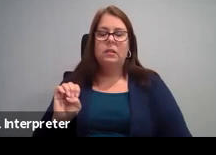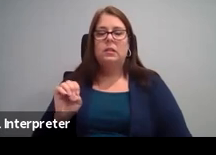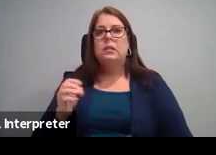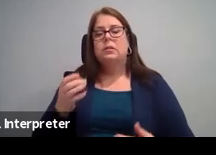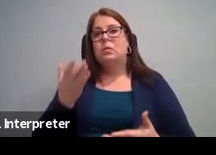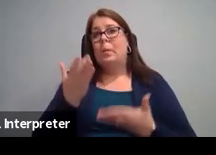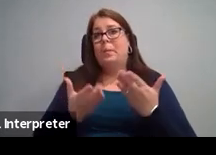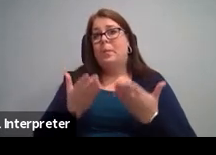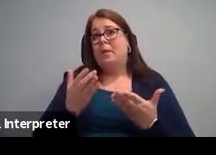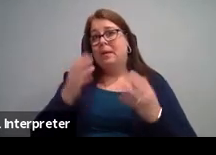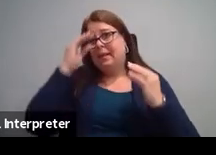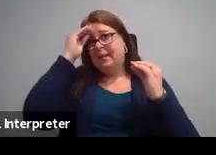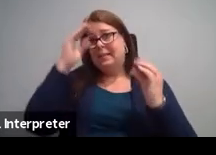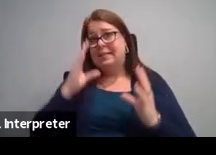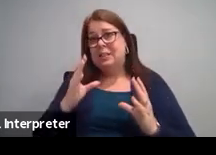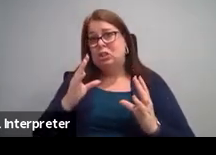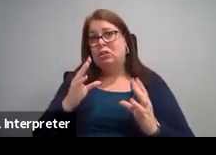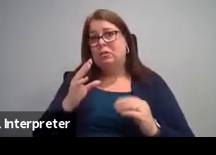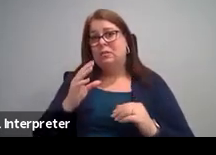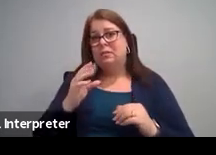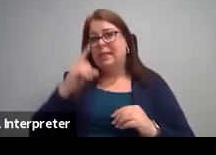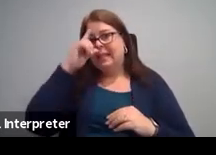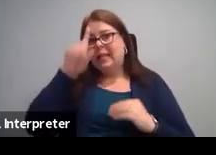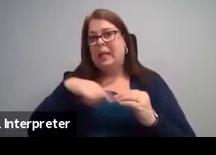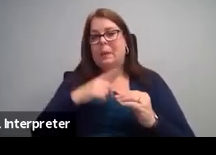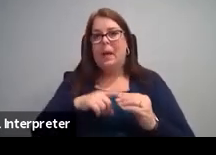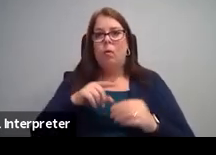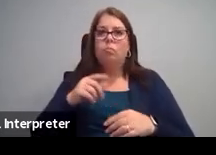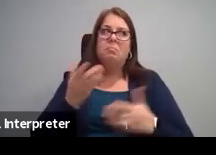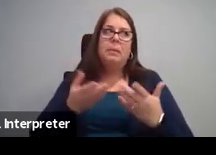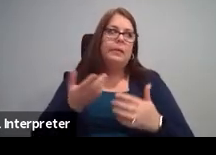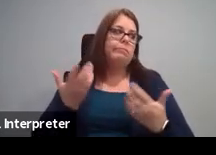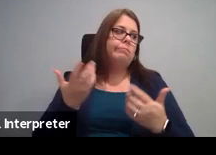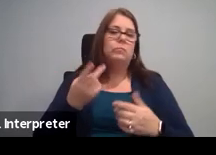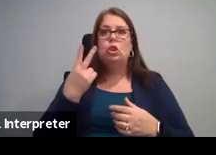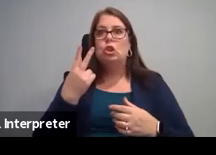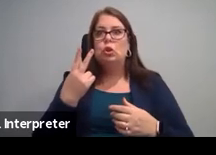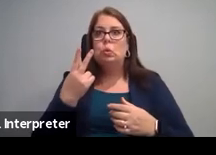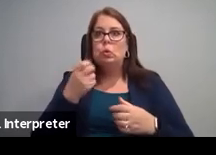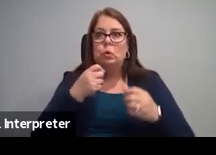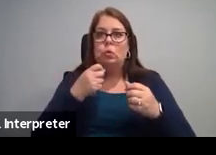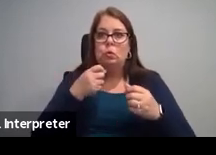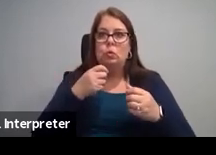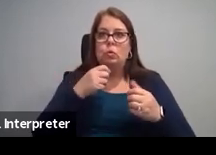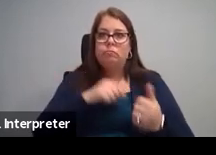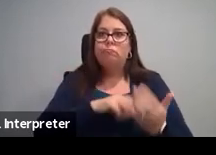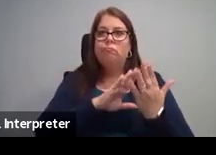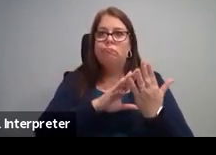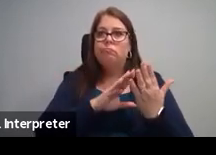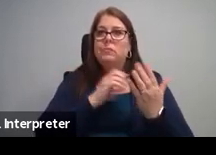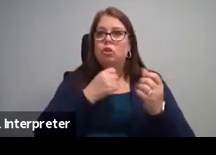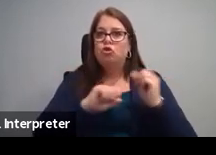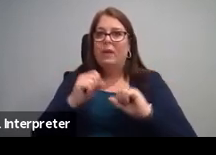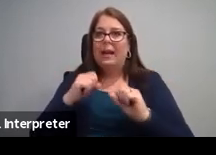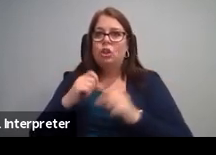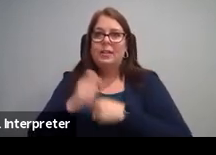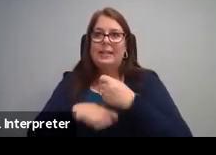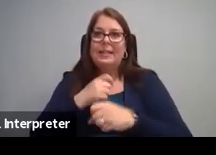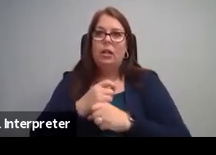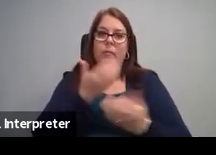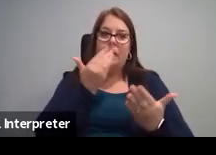Laurie Arnold: Think of like two strategies, a year, you're going to really work on. Maybe it's a reading strategy or close reading or, you know, speaking and listening strategy.